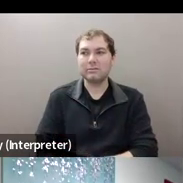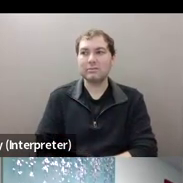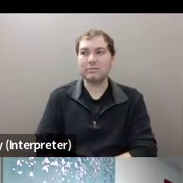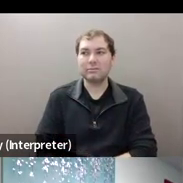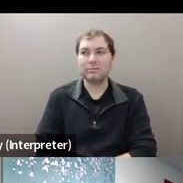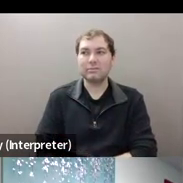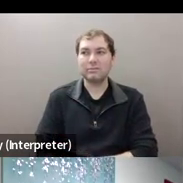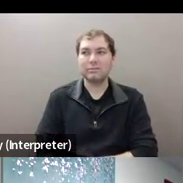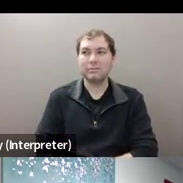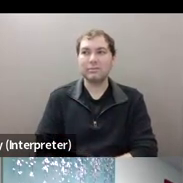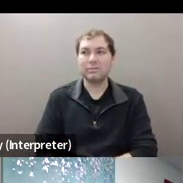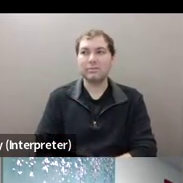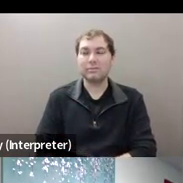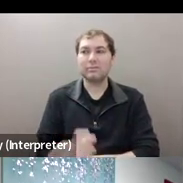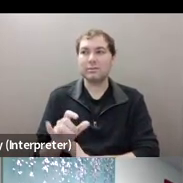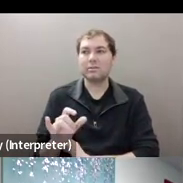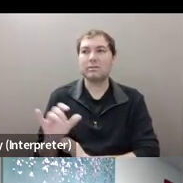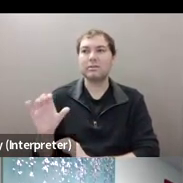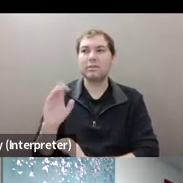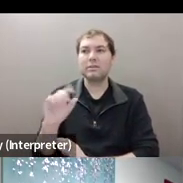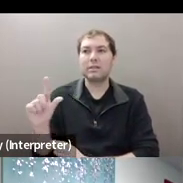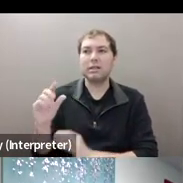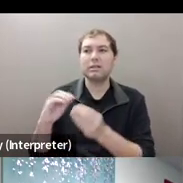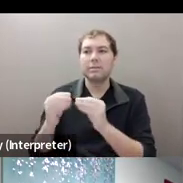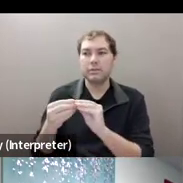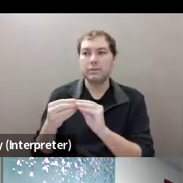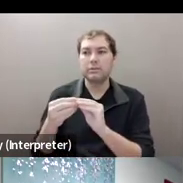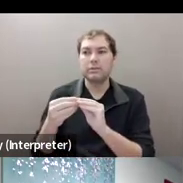Adam w/APRIL: And we. It's a, it's another cell phone number. Adam w/APRIL: If you want to go ahead. Okay.